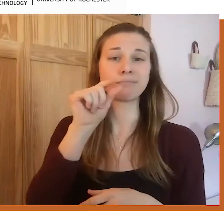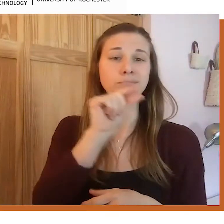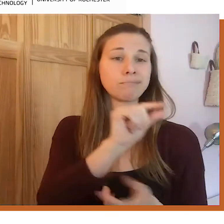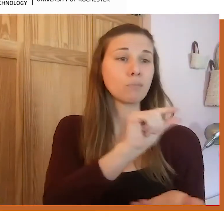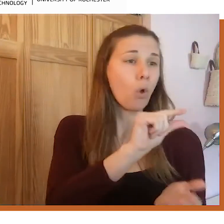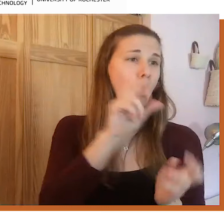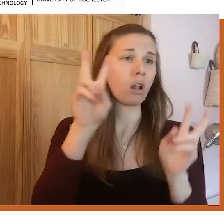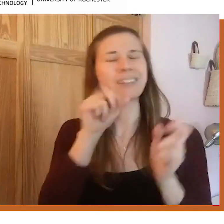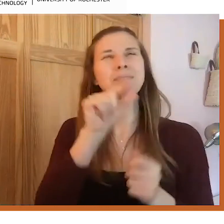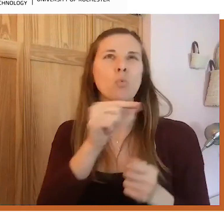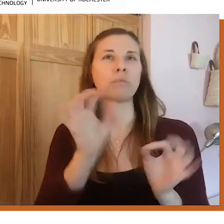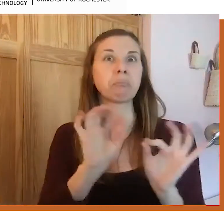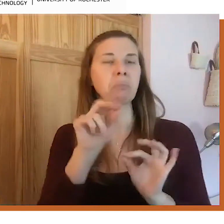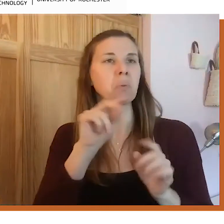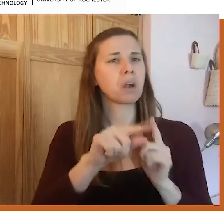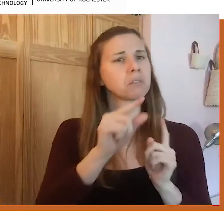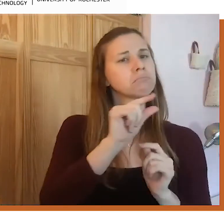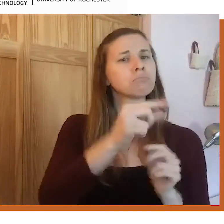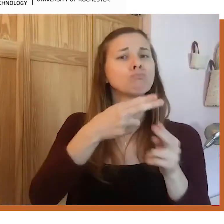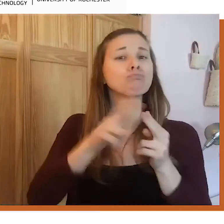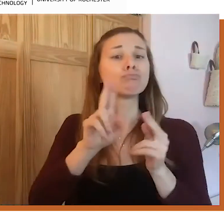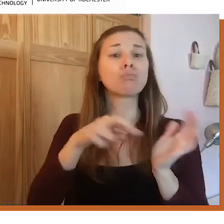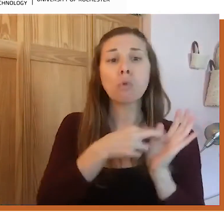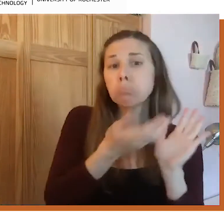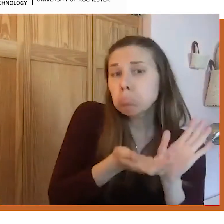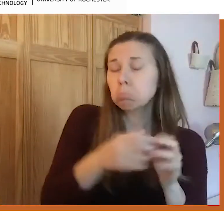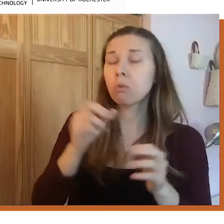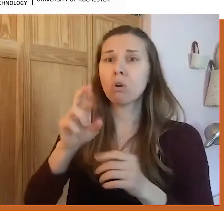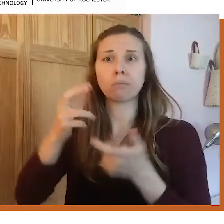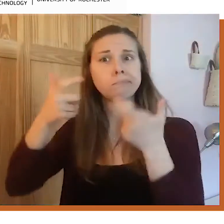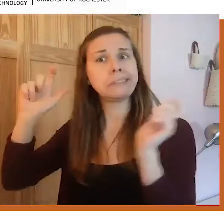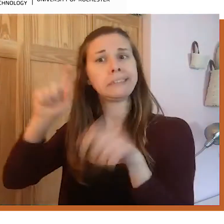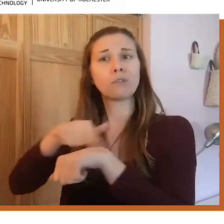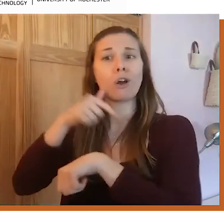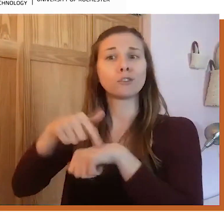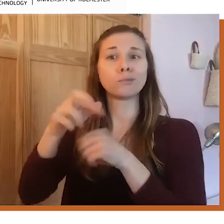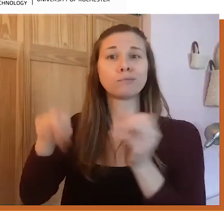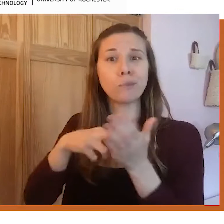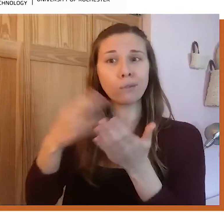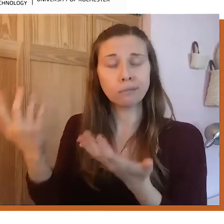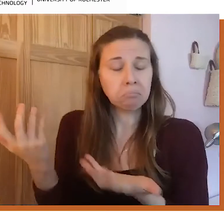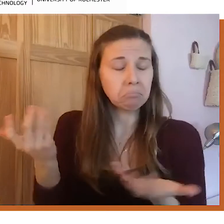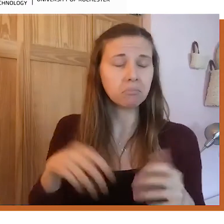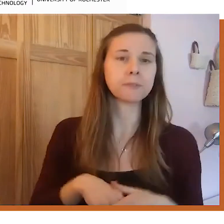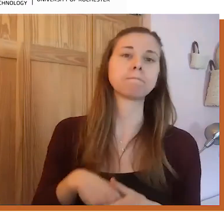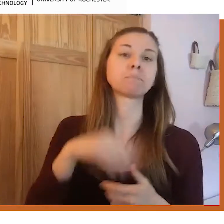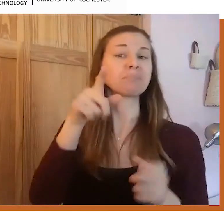Some mentors that you have may have a small, not unimportant role but maybe a small role, and some others may have a larger role